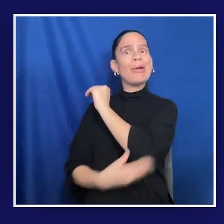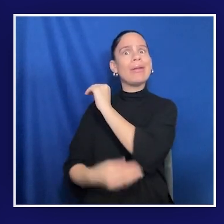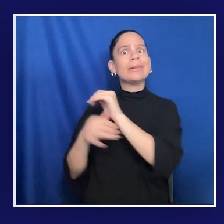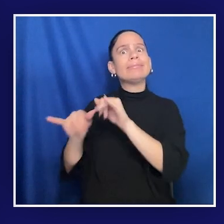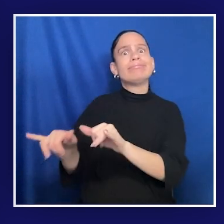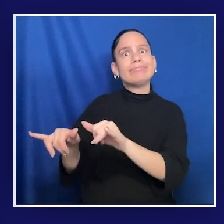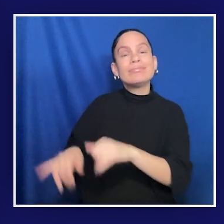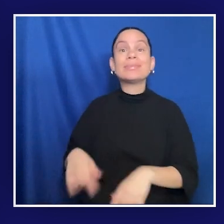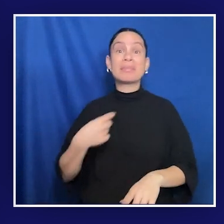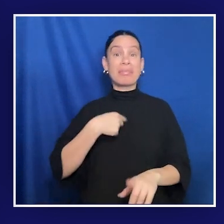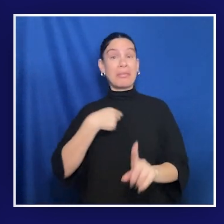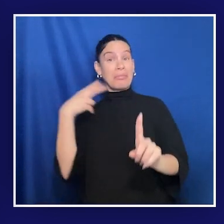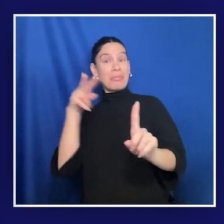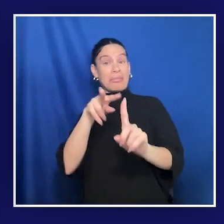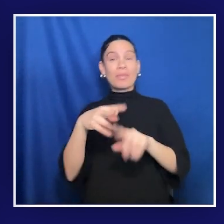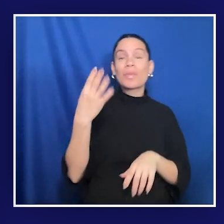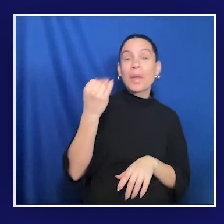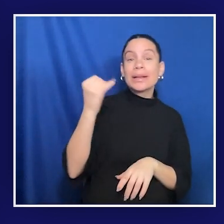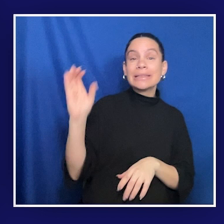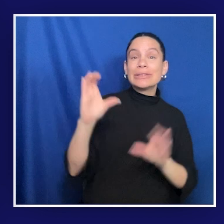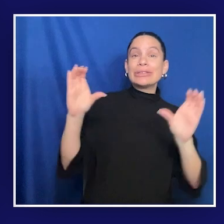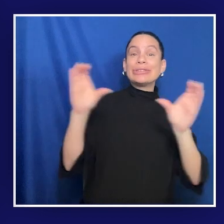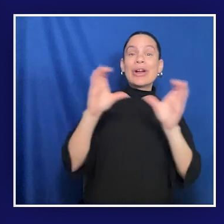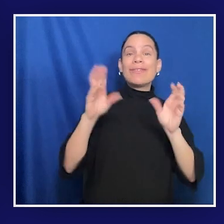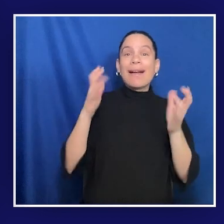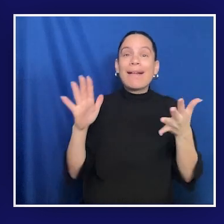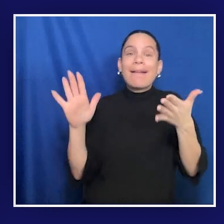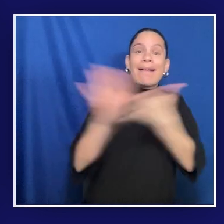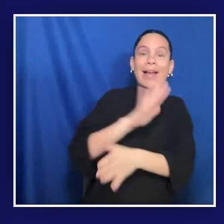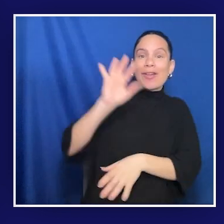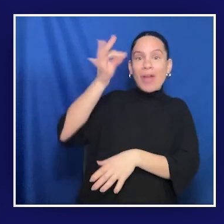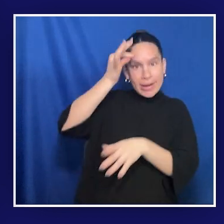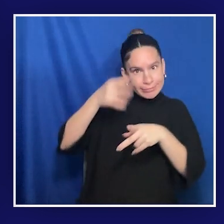I feel that a 14(c) certificate is nothing more than a federal license